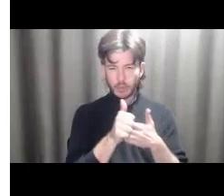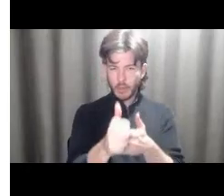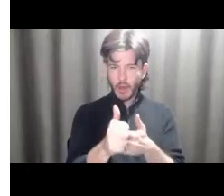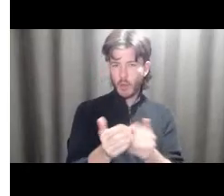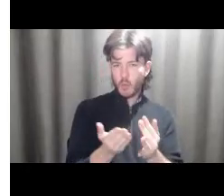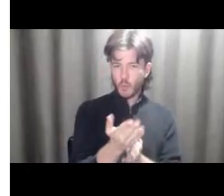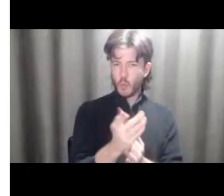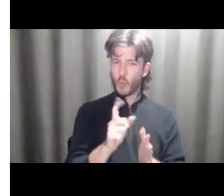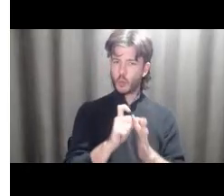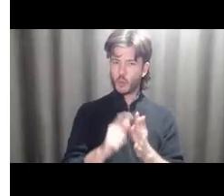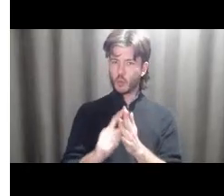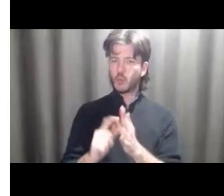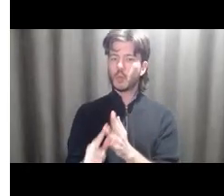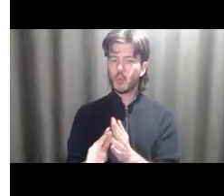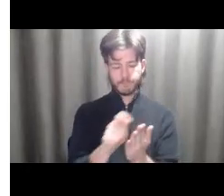they're not navigating this on their own.